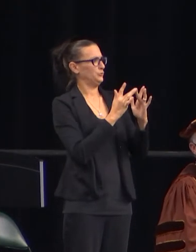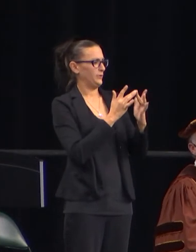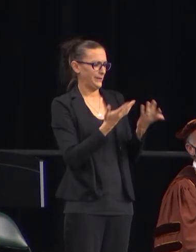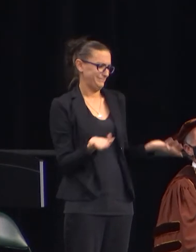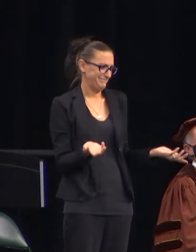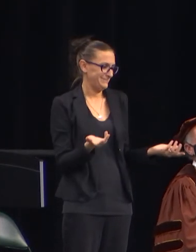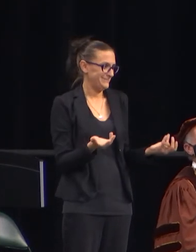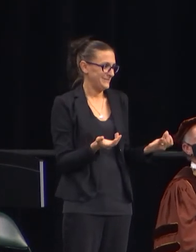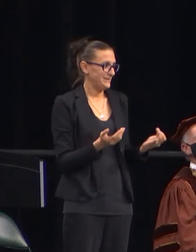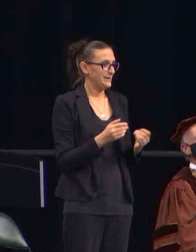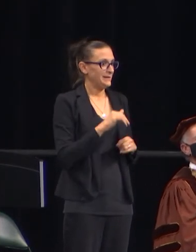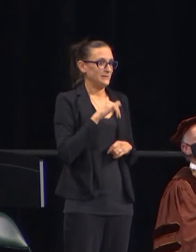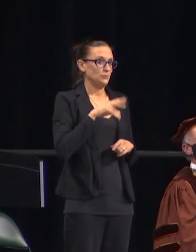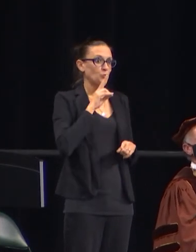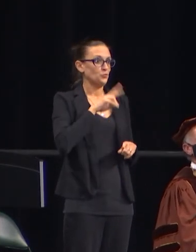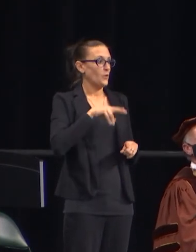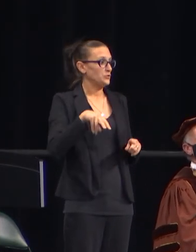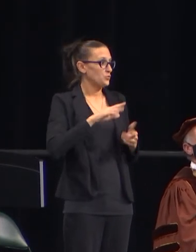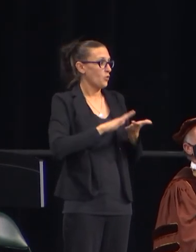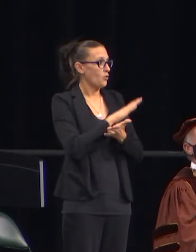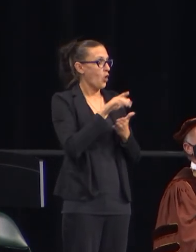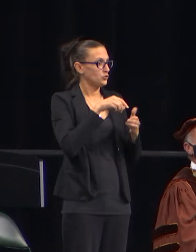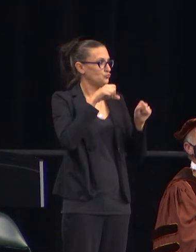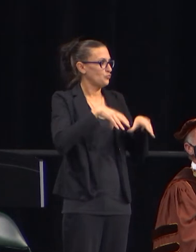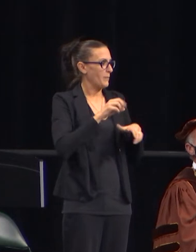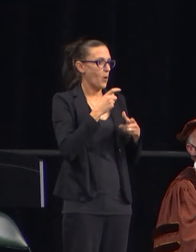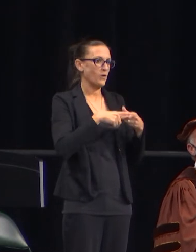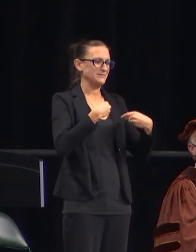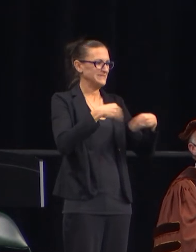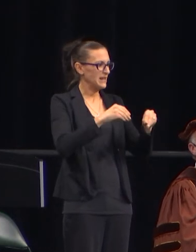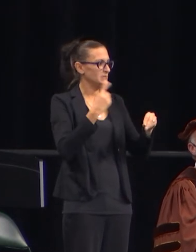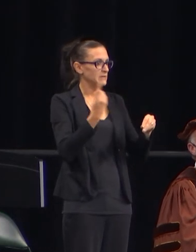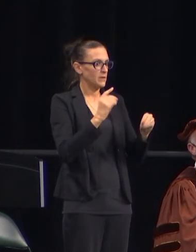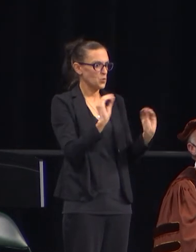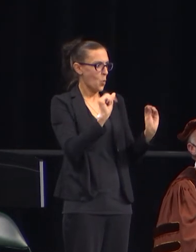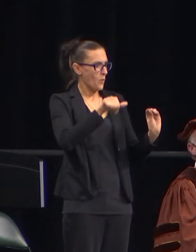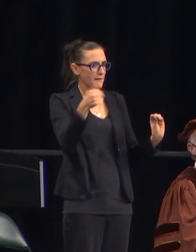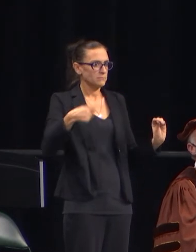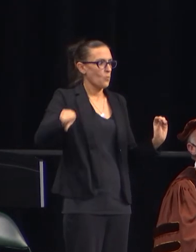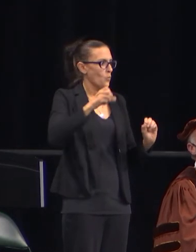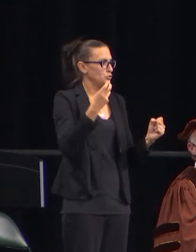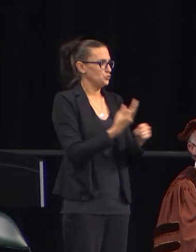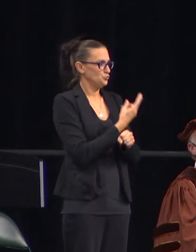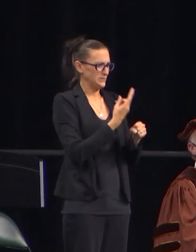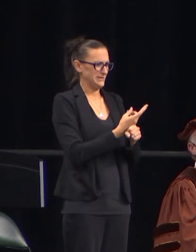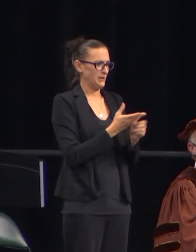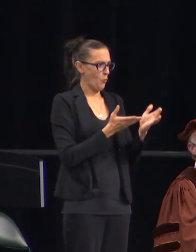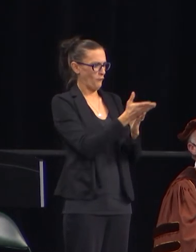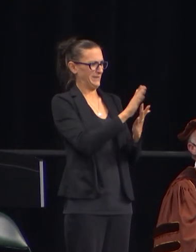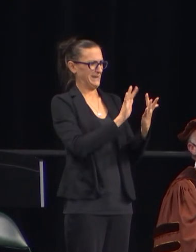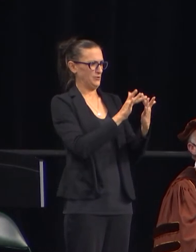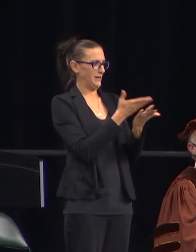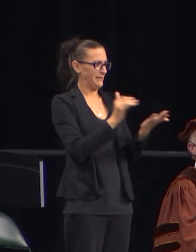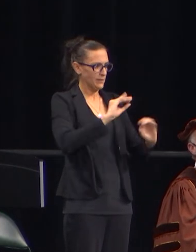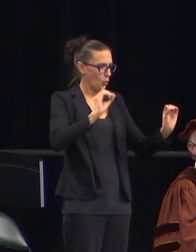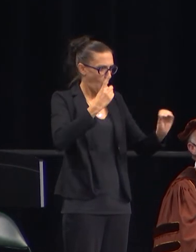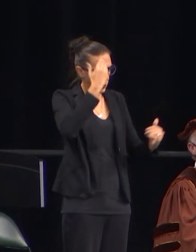This 22 year old college dropout wanted to sell something nobody was using over this internet thing that nobody knew about.